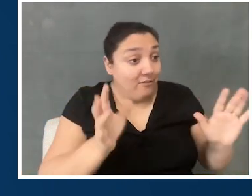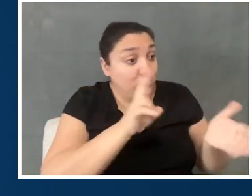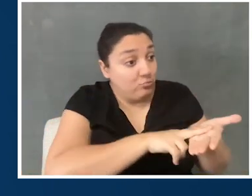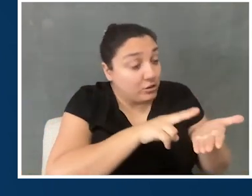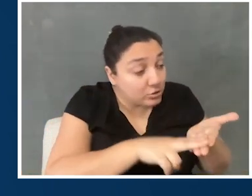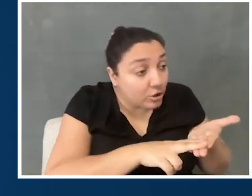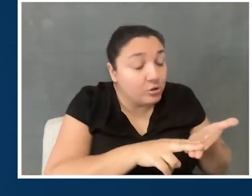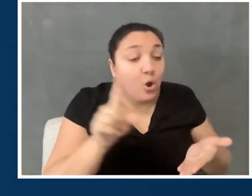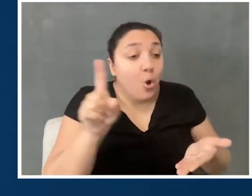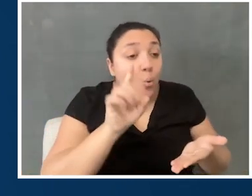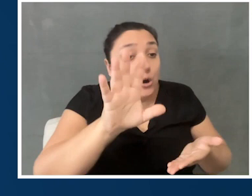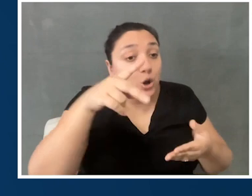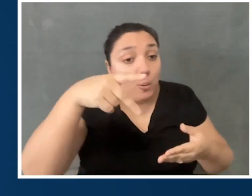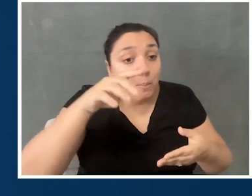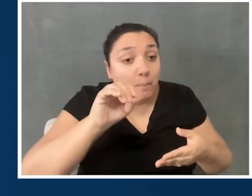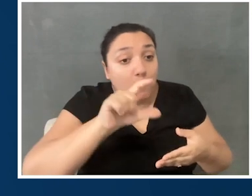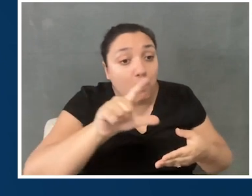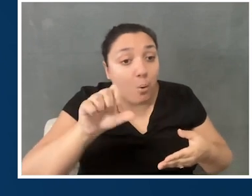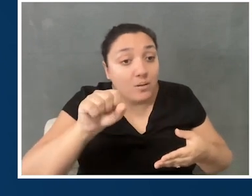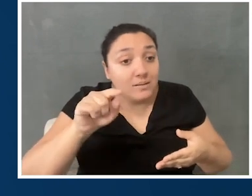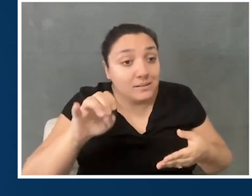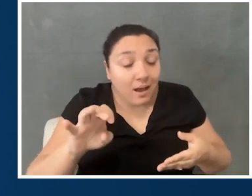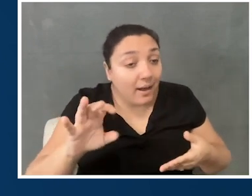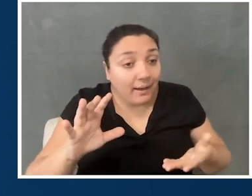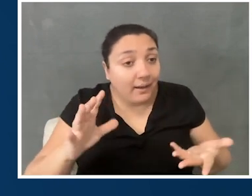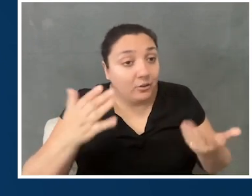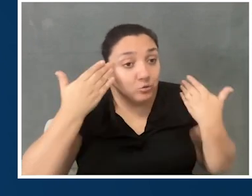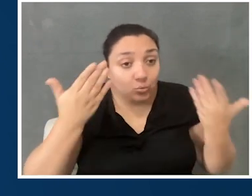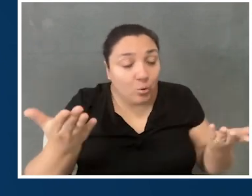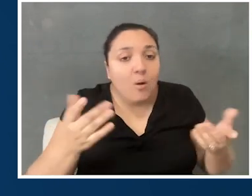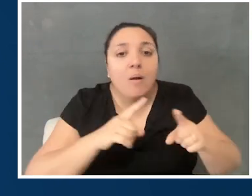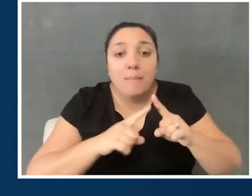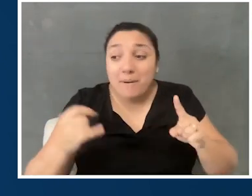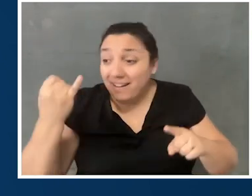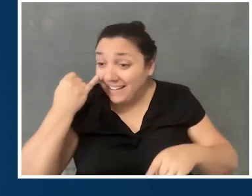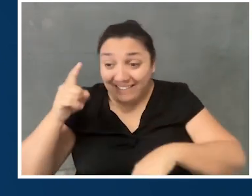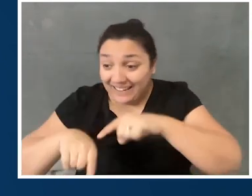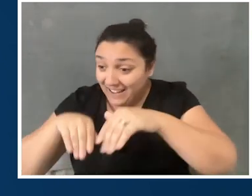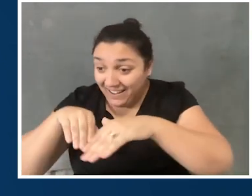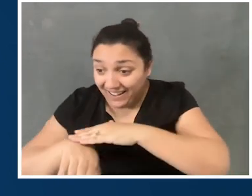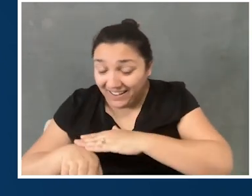if you know where your poll site is, all of those things. But if you can't get in, then none of those things matter.